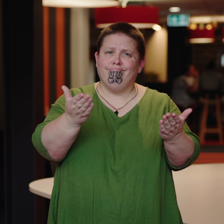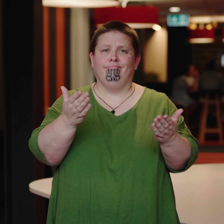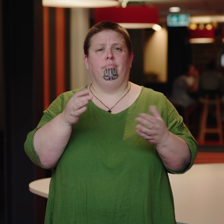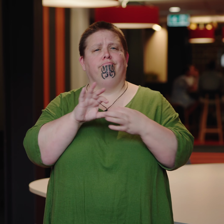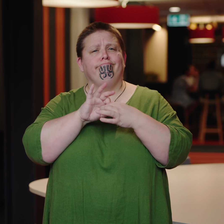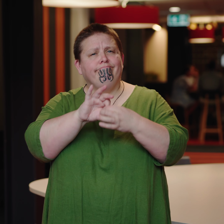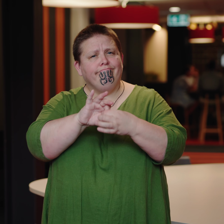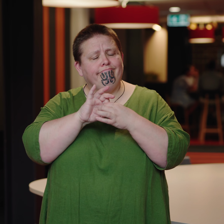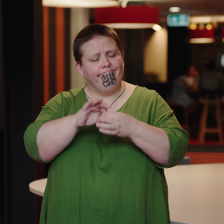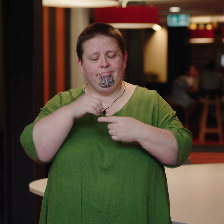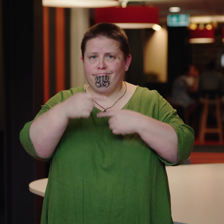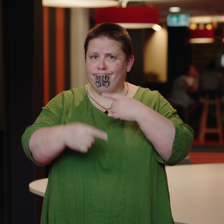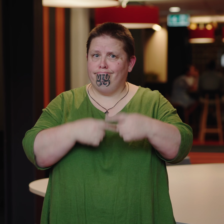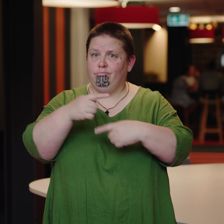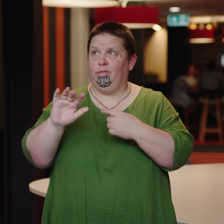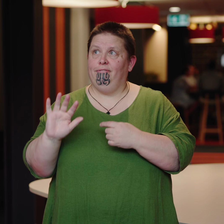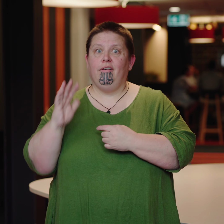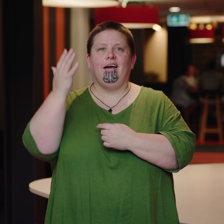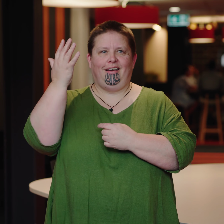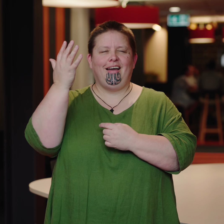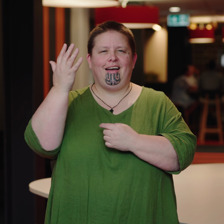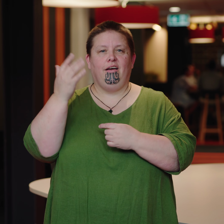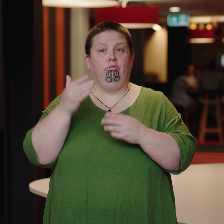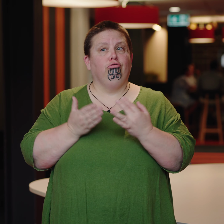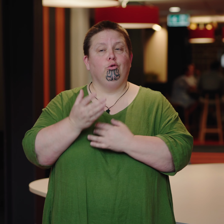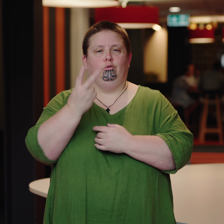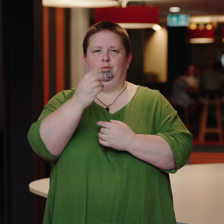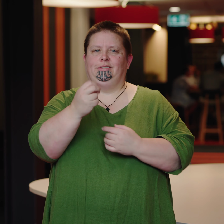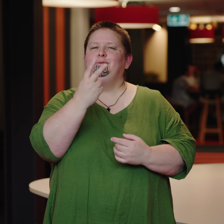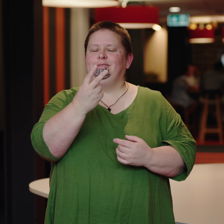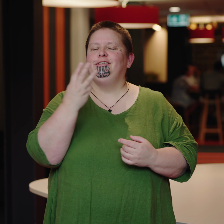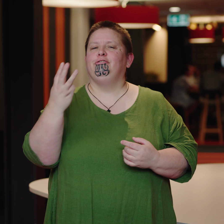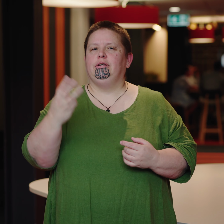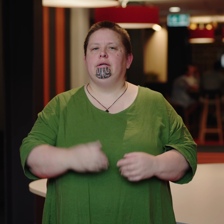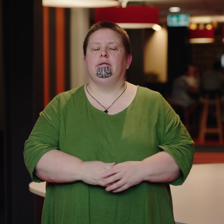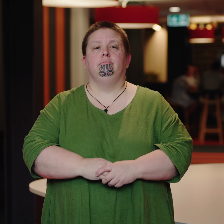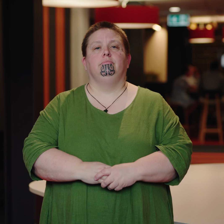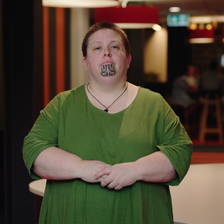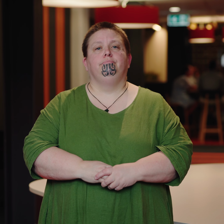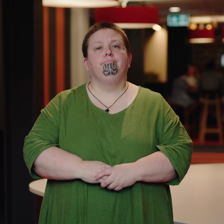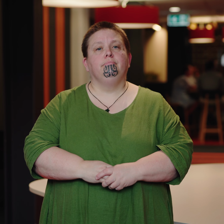I would like to thank you all for your continued engagement with Whaikaha throughout 2023.